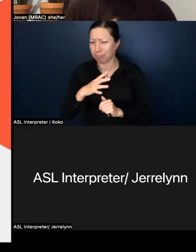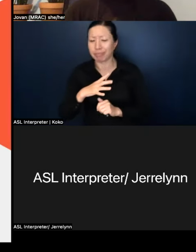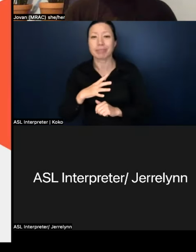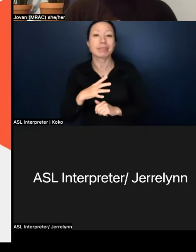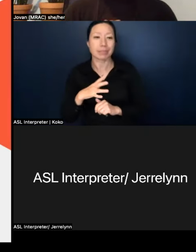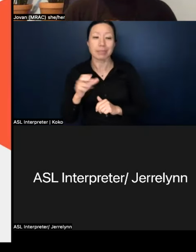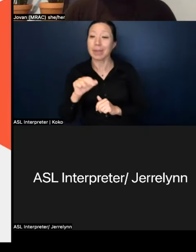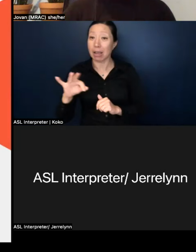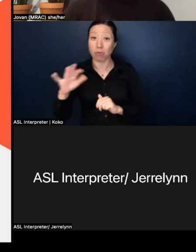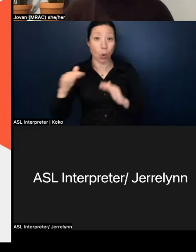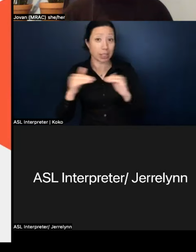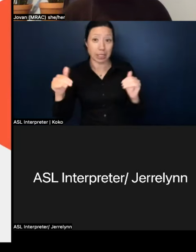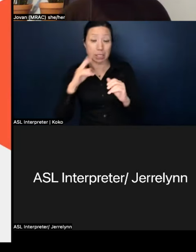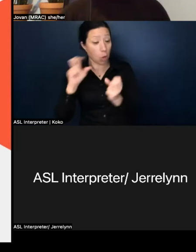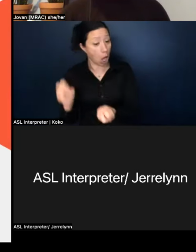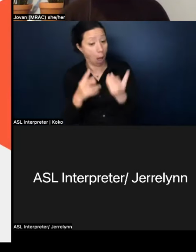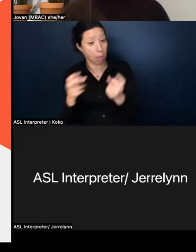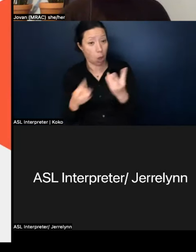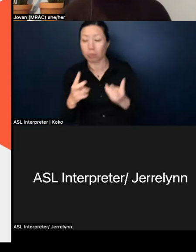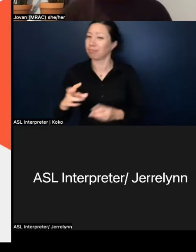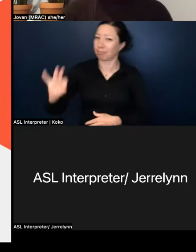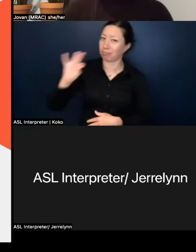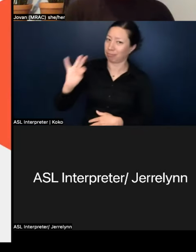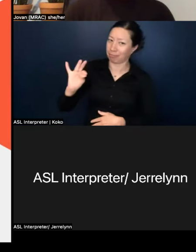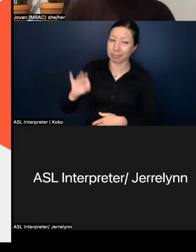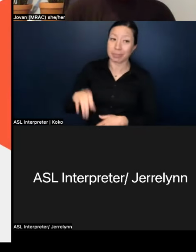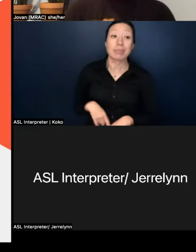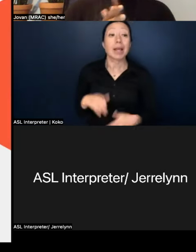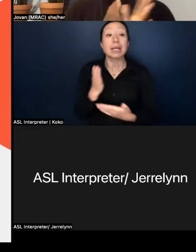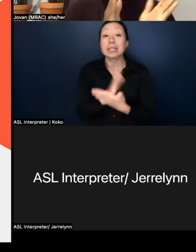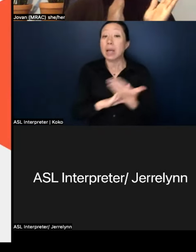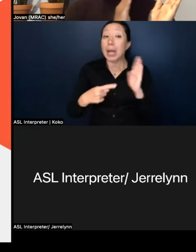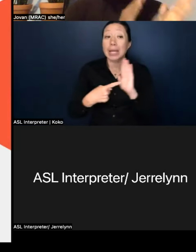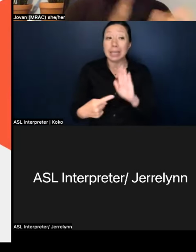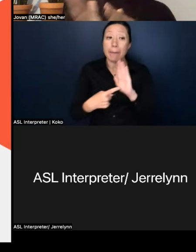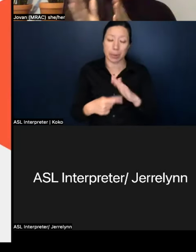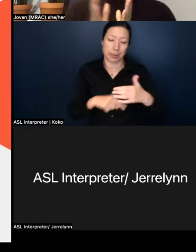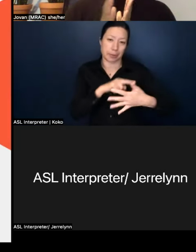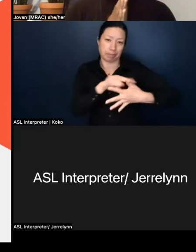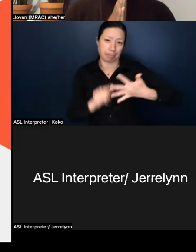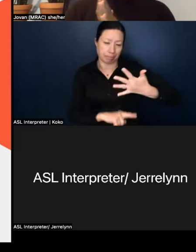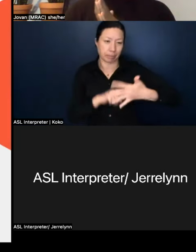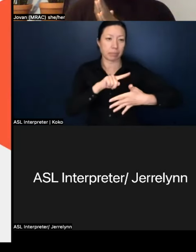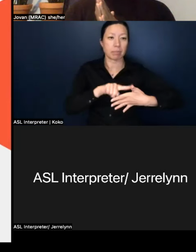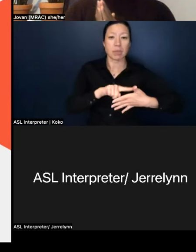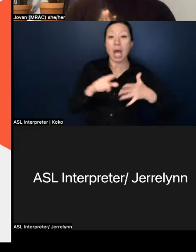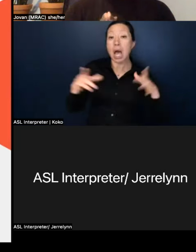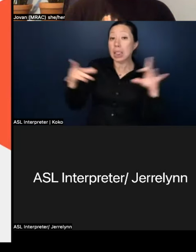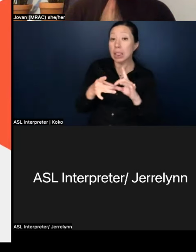But some examples are links to artist websites. You're welcome to just put a link to your website there,